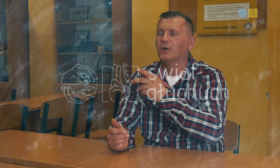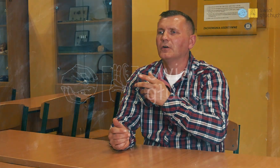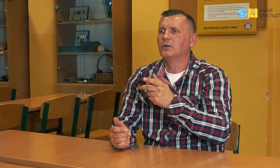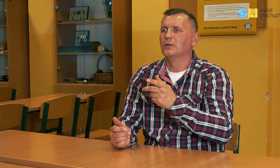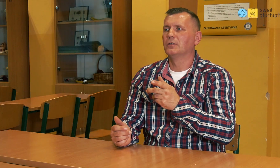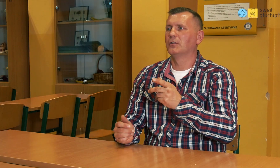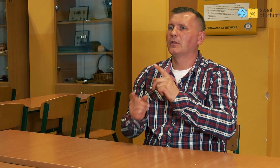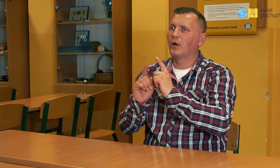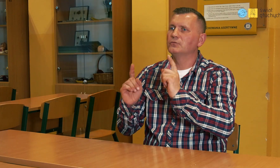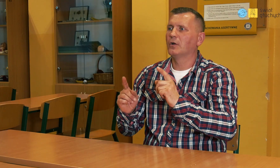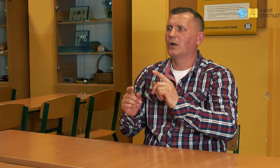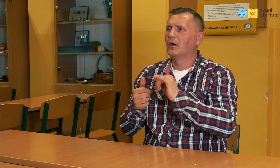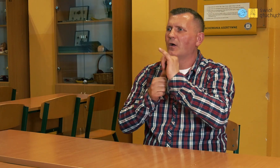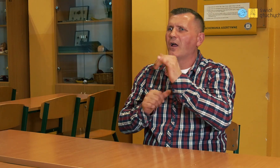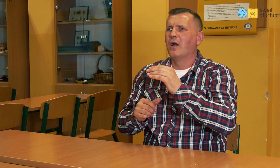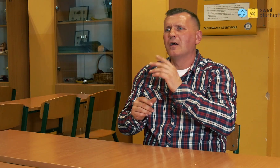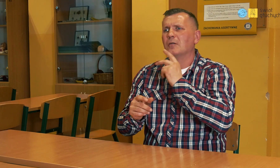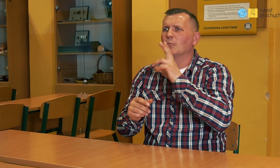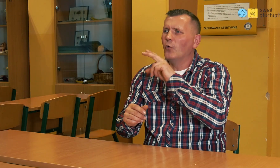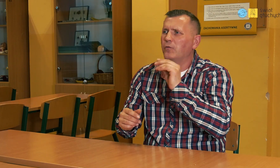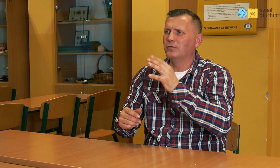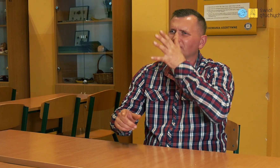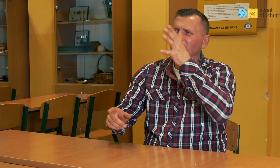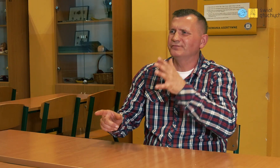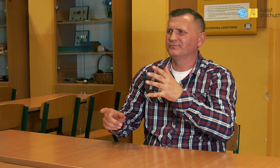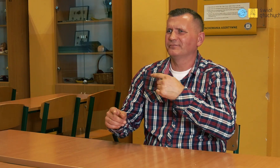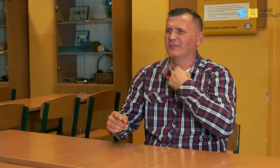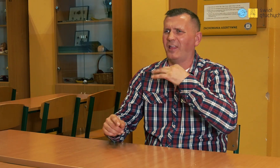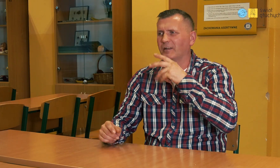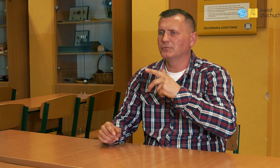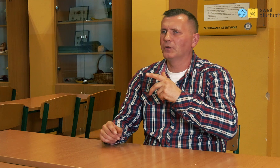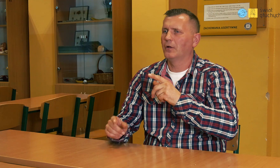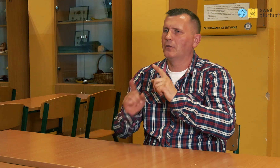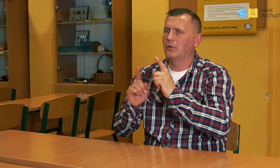When teachers spoke in a strange way, and I didn't understand what they meant, they just told me to keep learning and practicing.